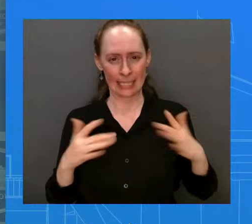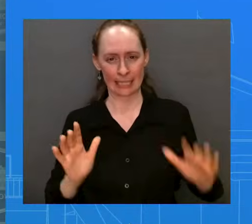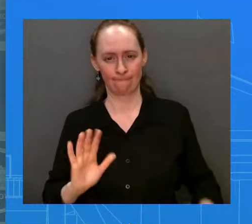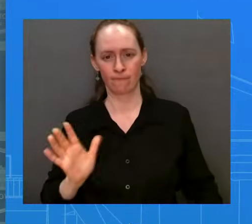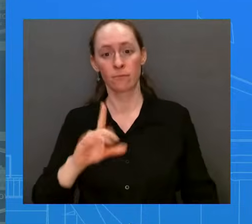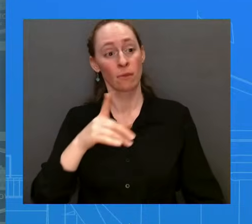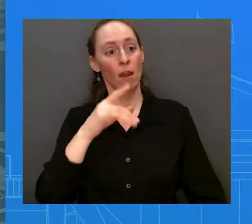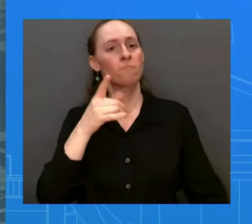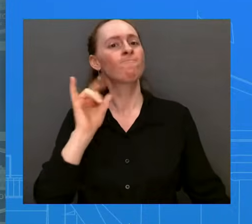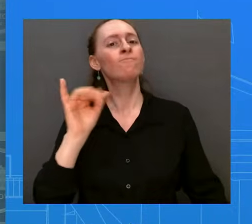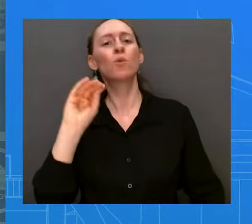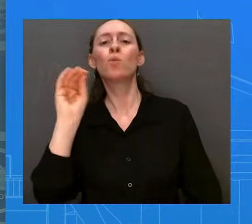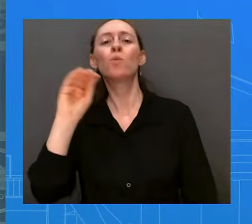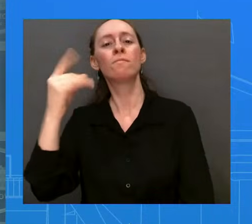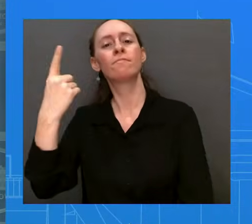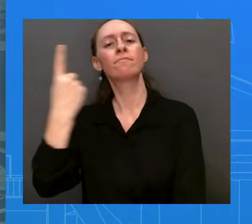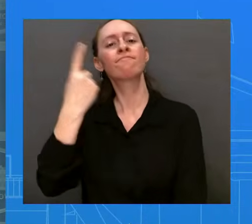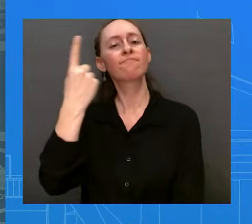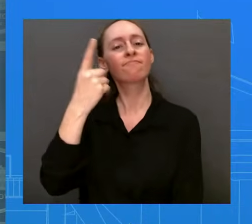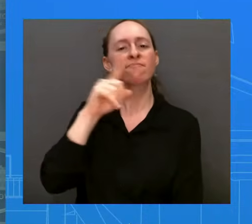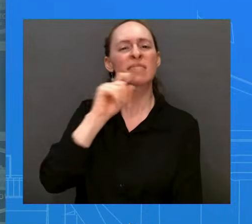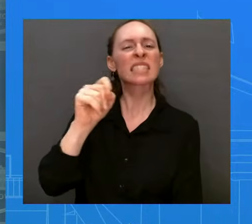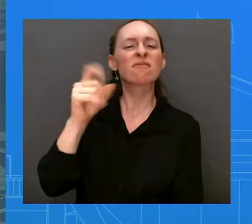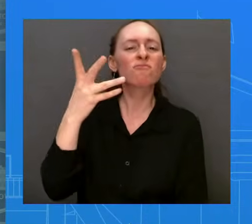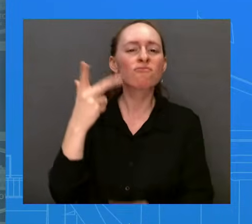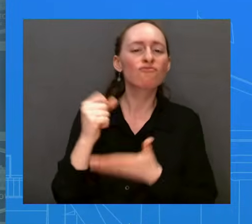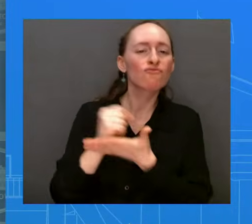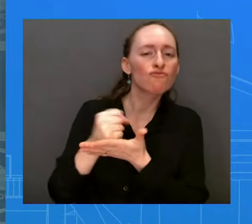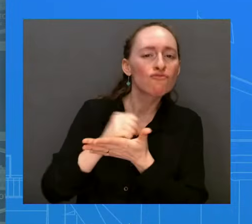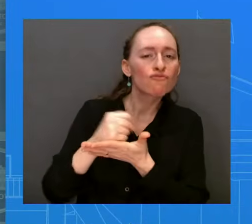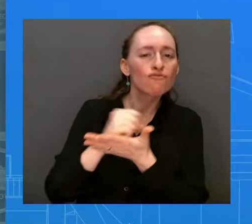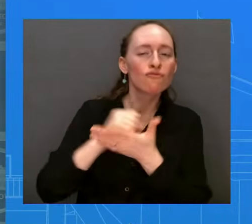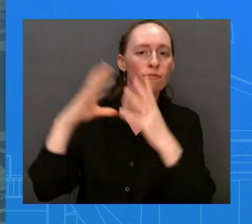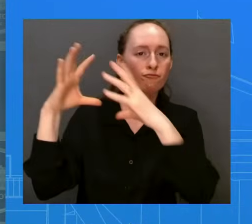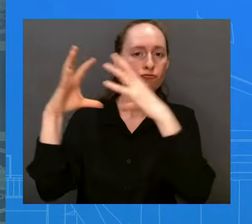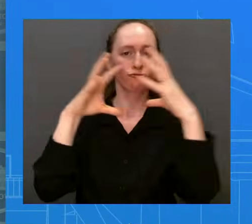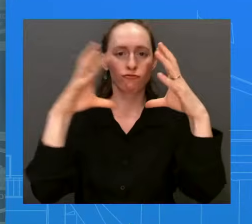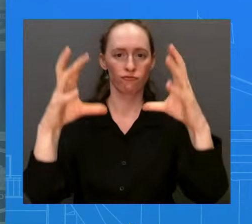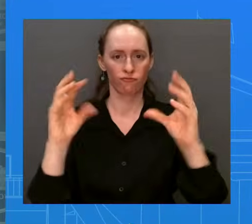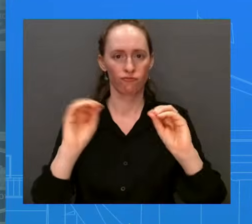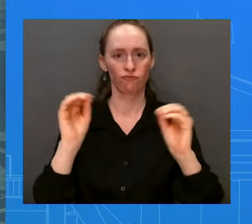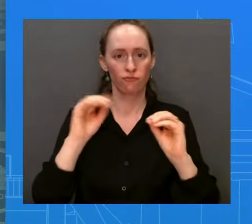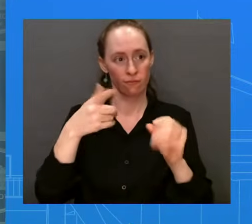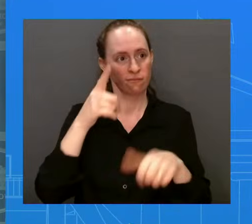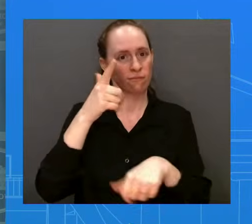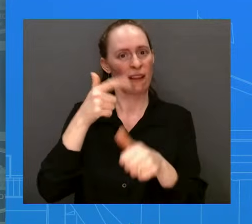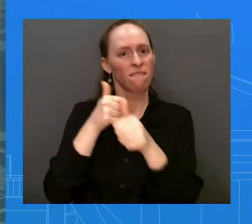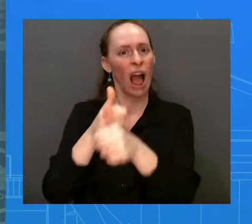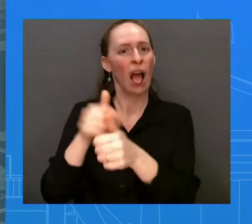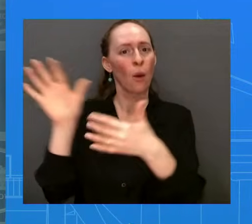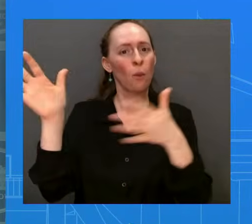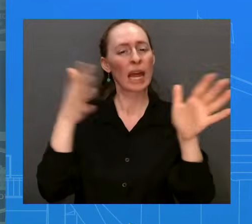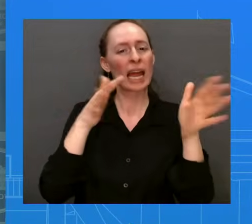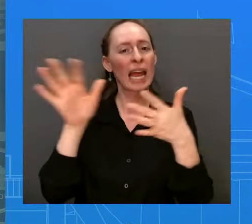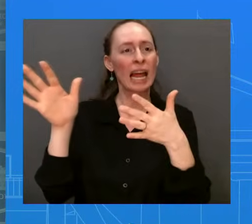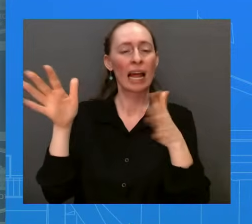the real risk to safety of flight was a problem. The second purpose -- and I talked about this earlier, too --